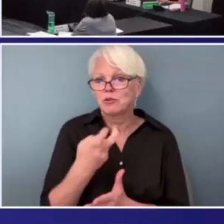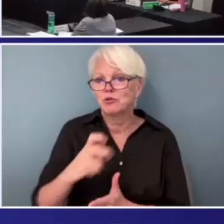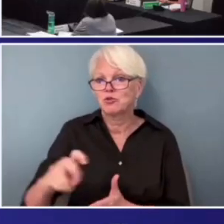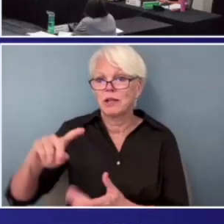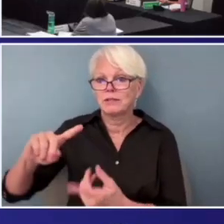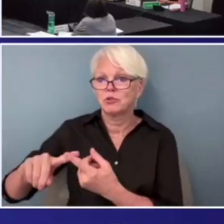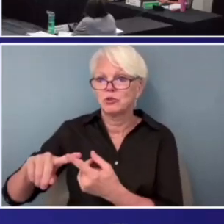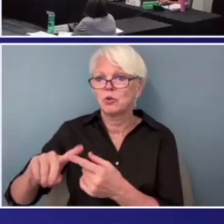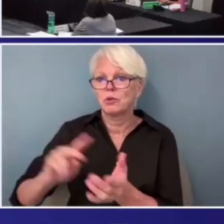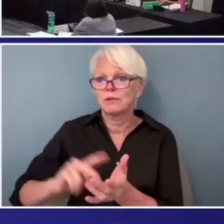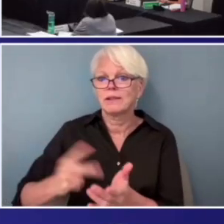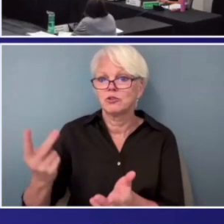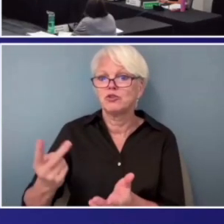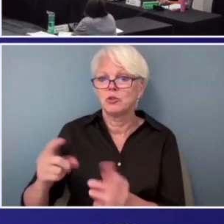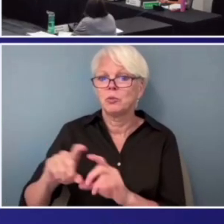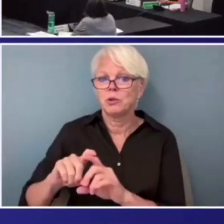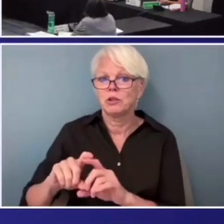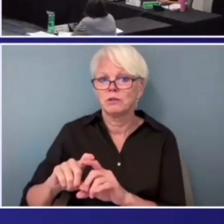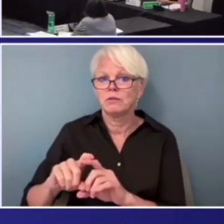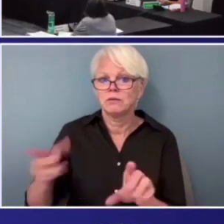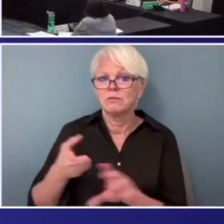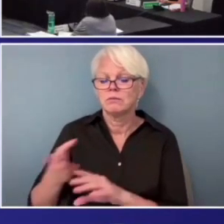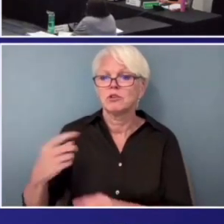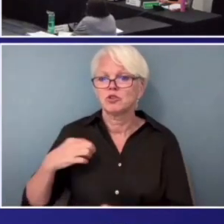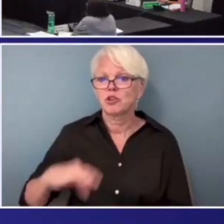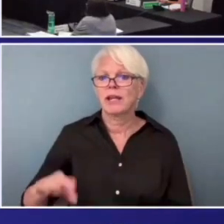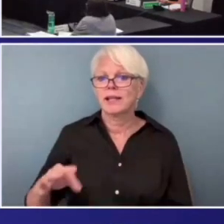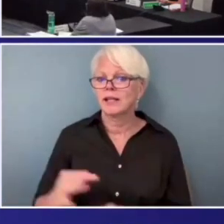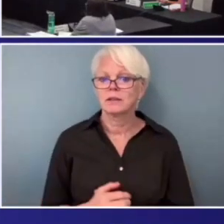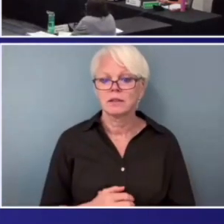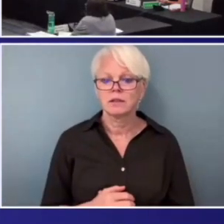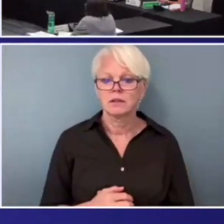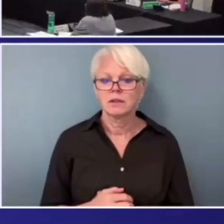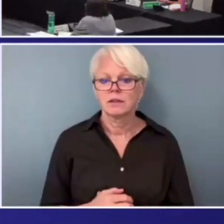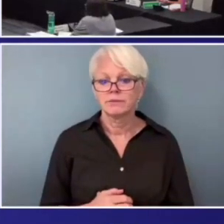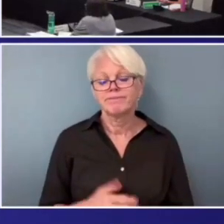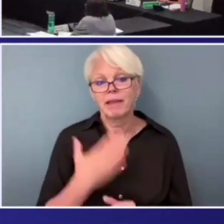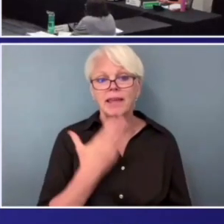so, thank you. Next to Alex Holt.